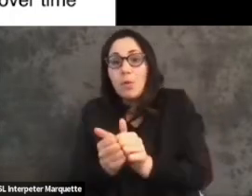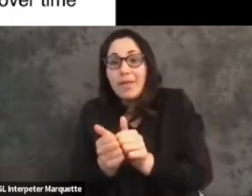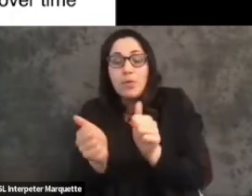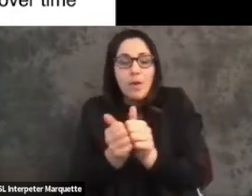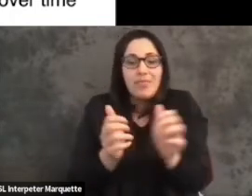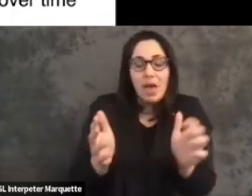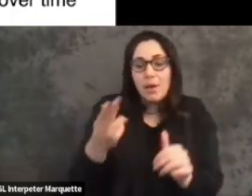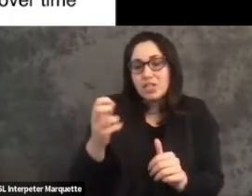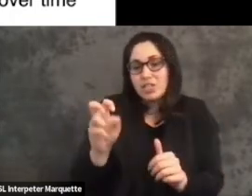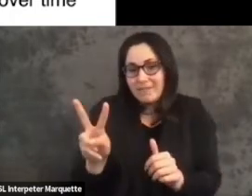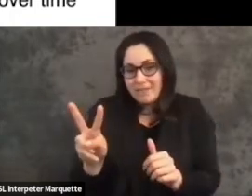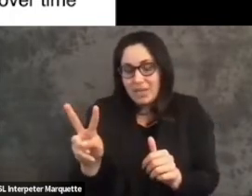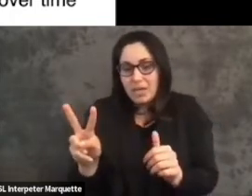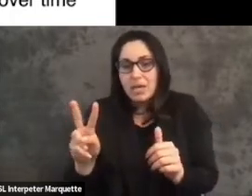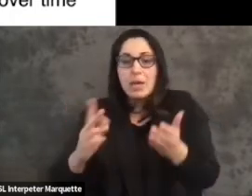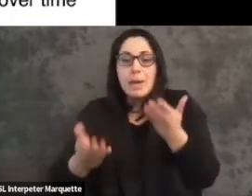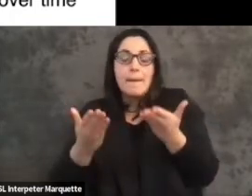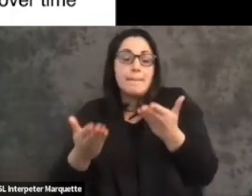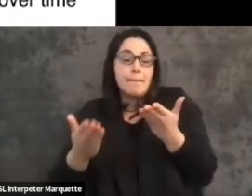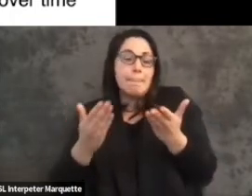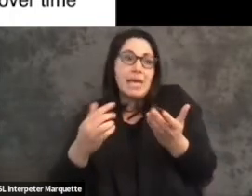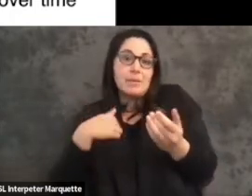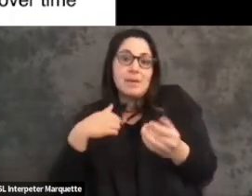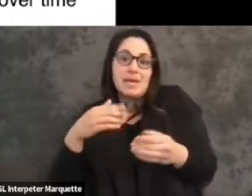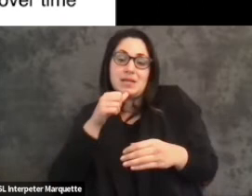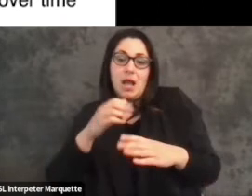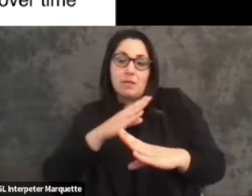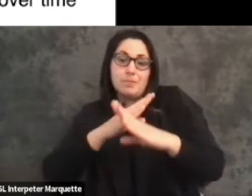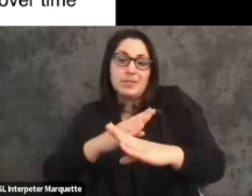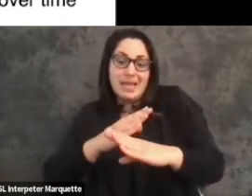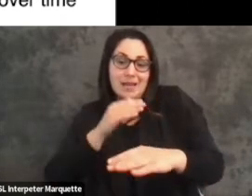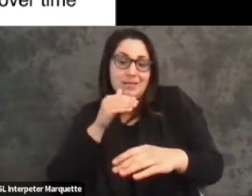But it's at least one piece of information suggesting that this might be an important